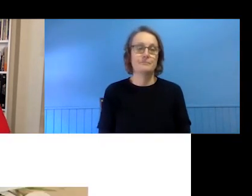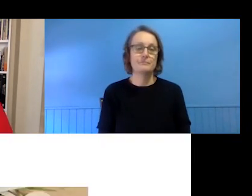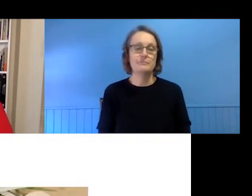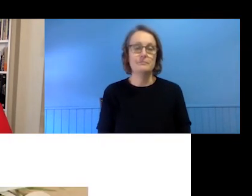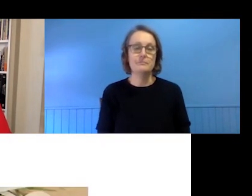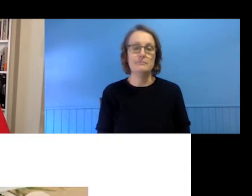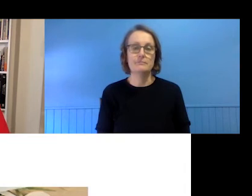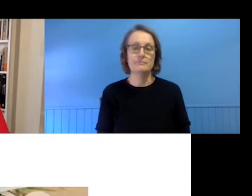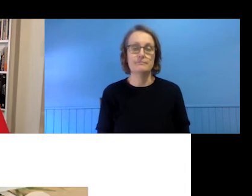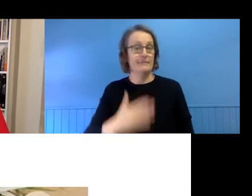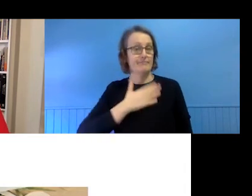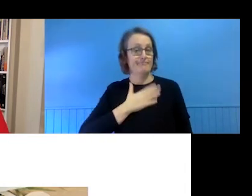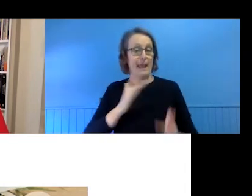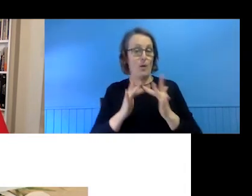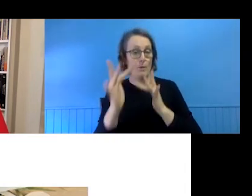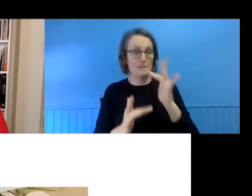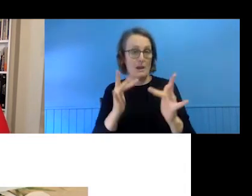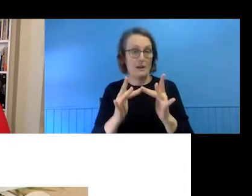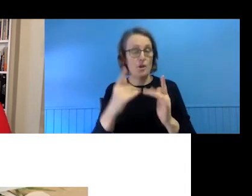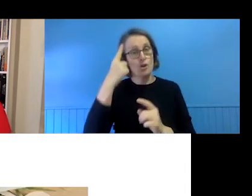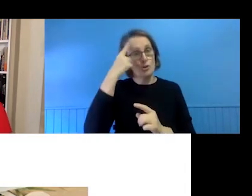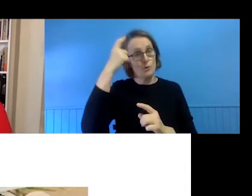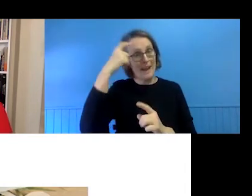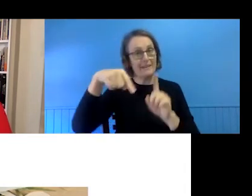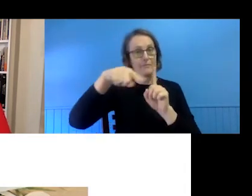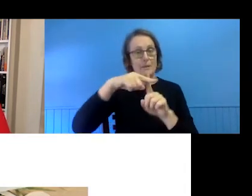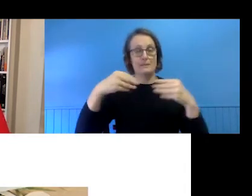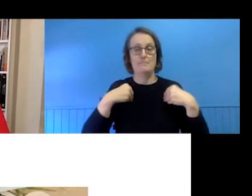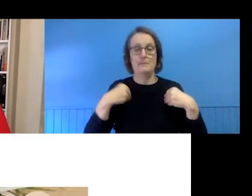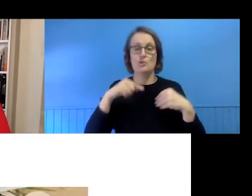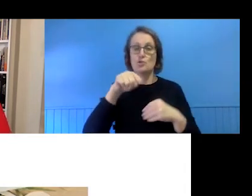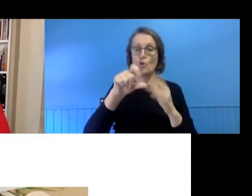a page from our website, creativeplusbusiness.com, called Mondo